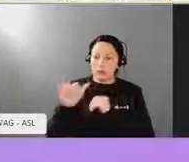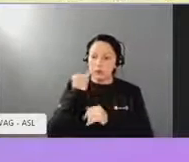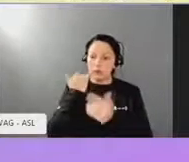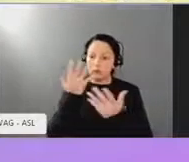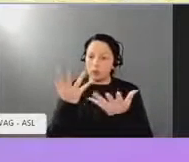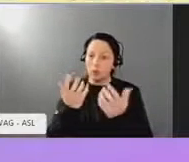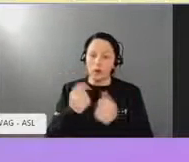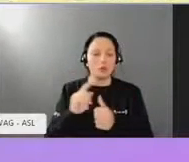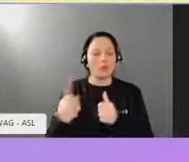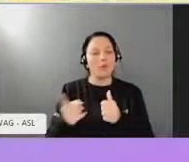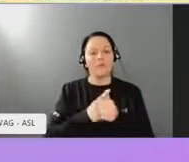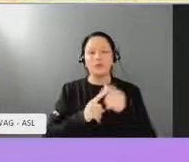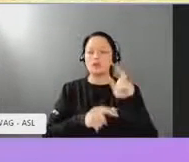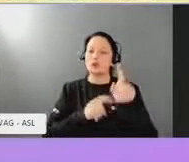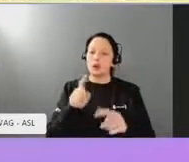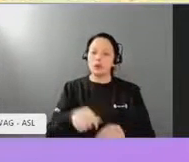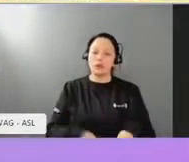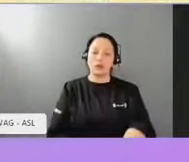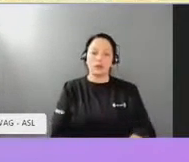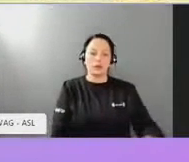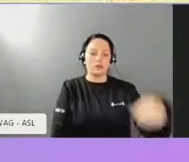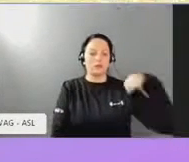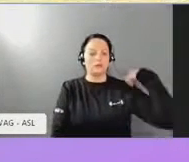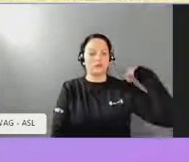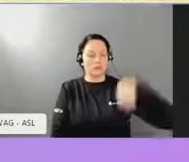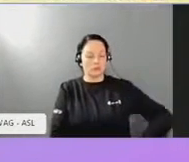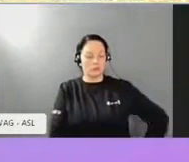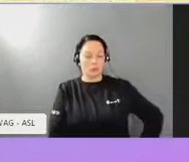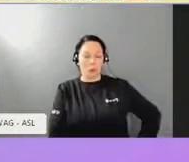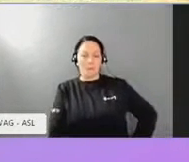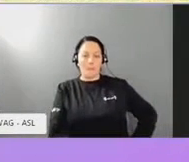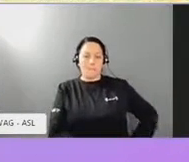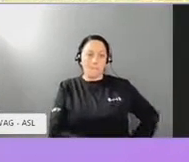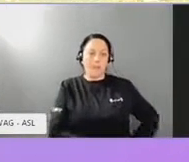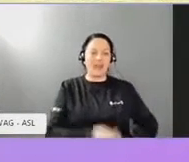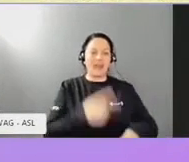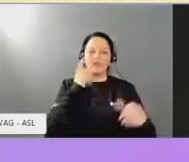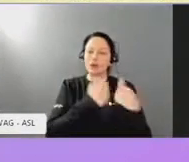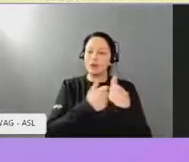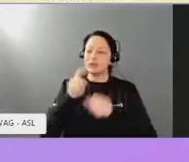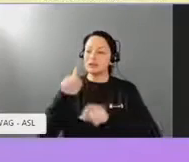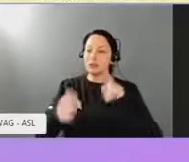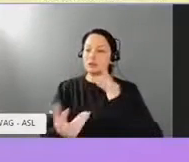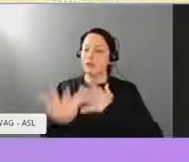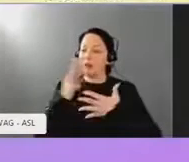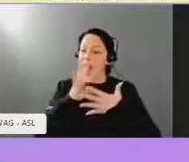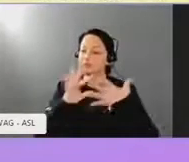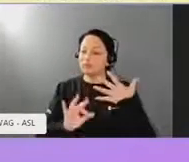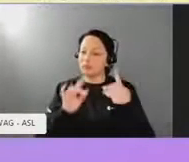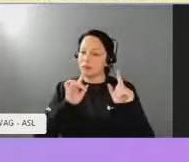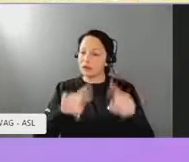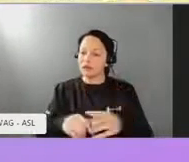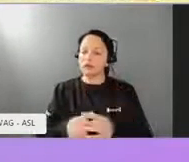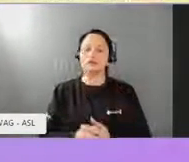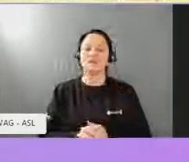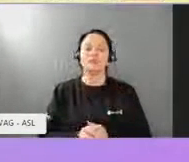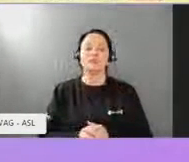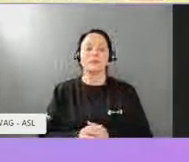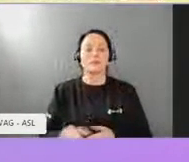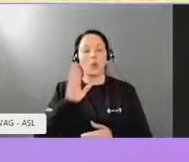here I'm going to make that a little bit broader so you can read on my screen, if that's what you want to do. Their first question is -- for each